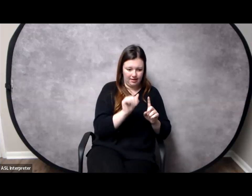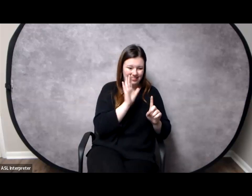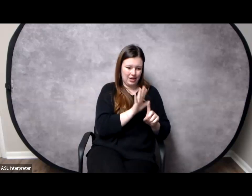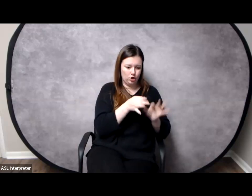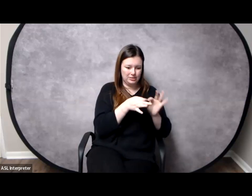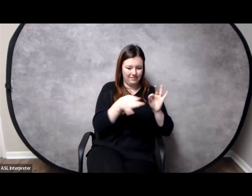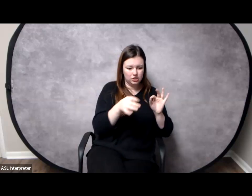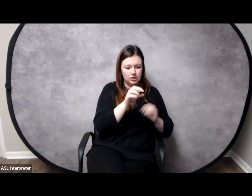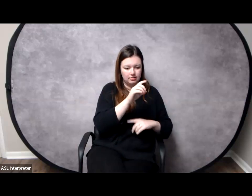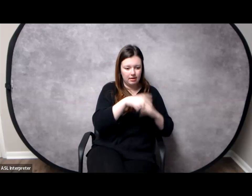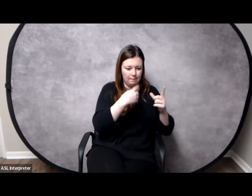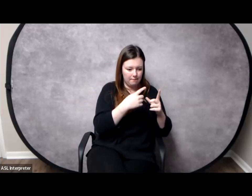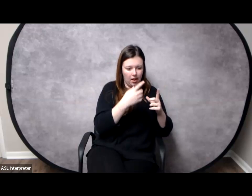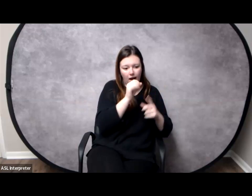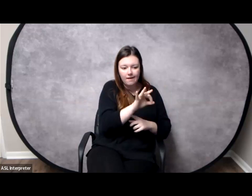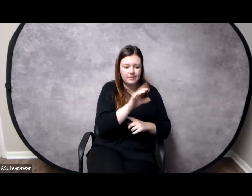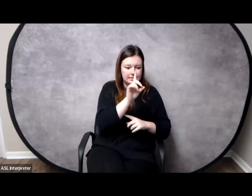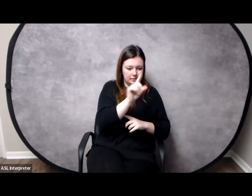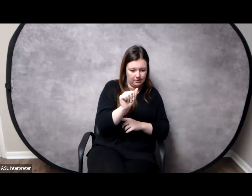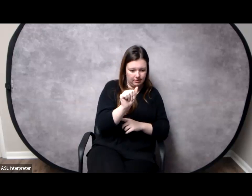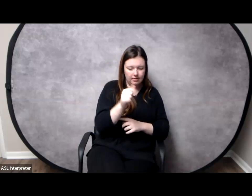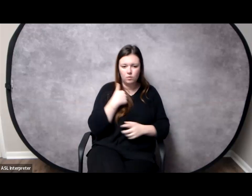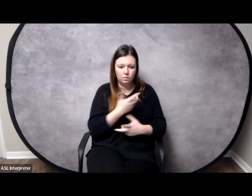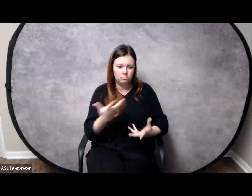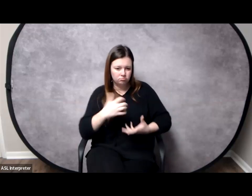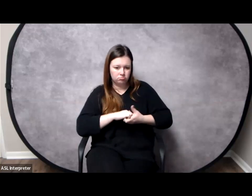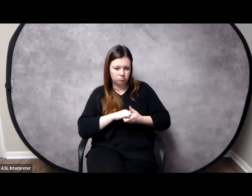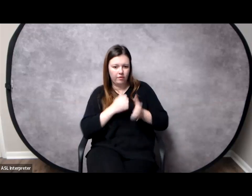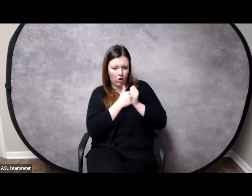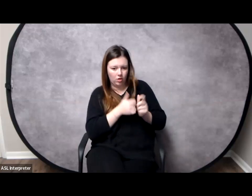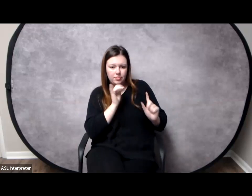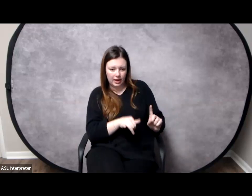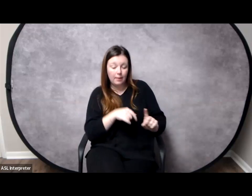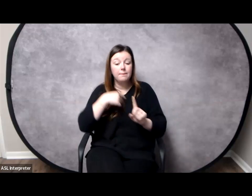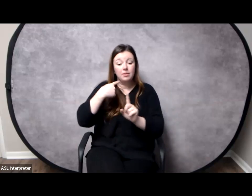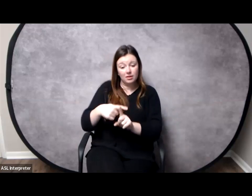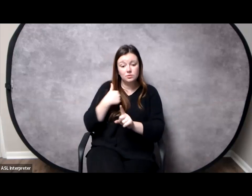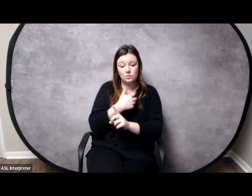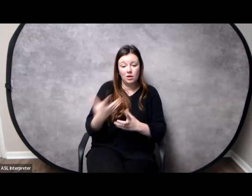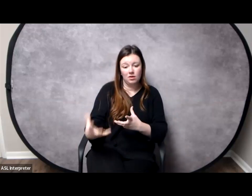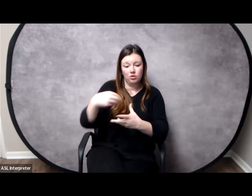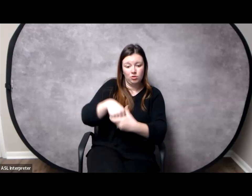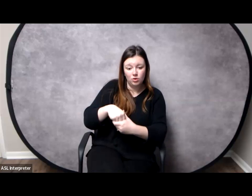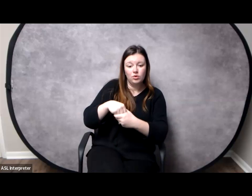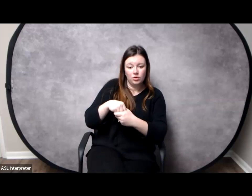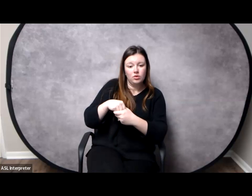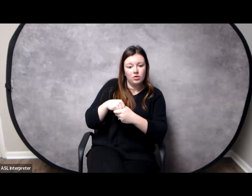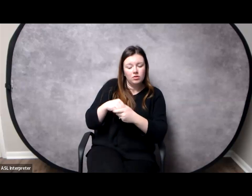But we are also including Long COVID in the impairments because that's something we've